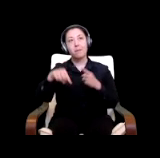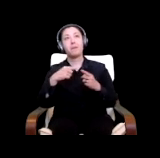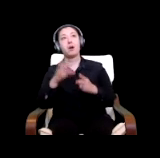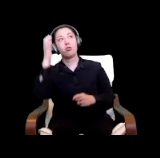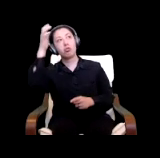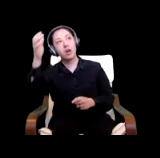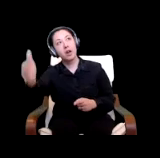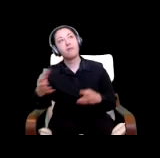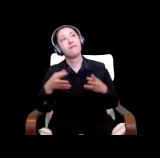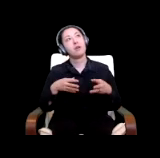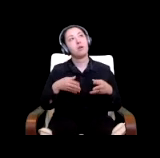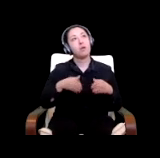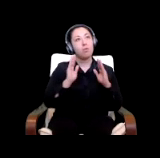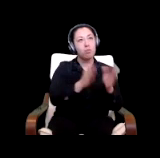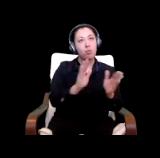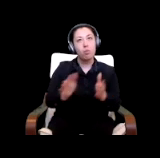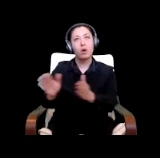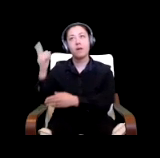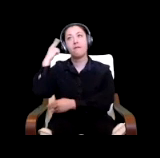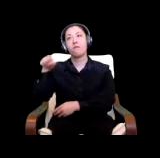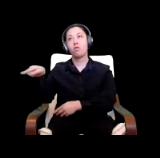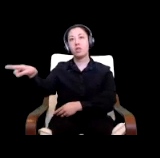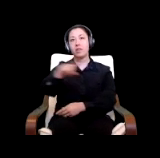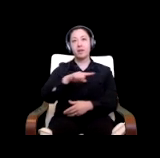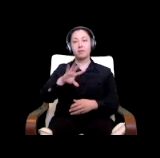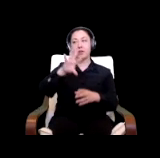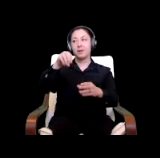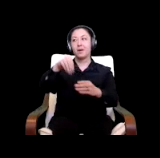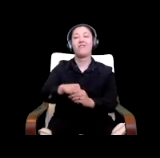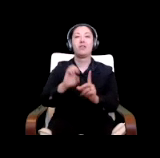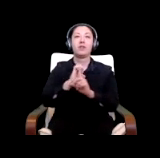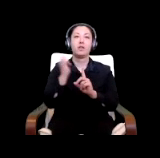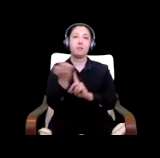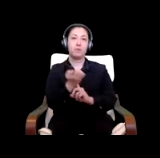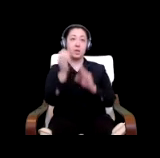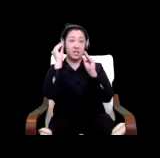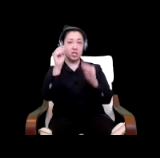It is important that team members understand the complexity of combined vision and hearing